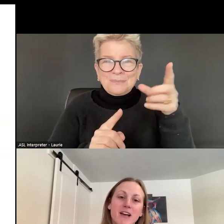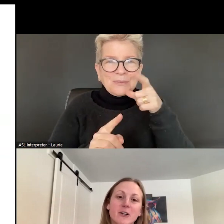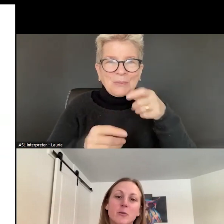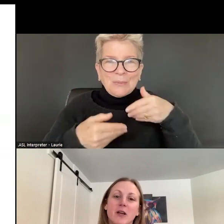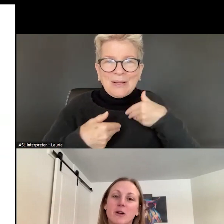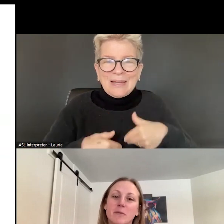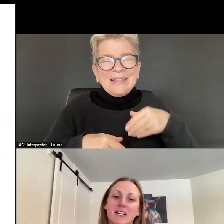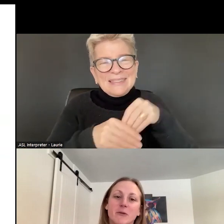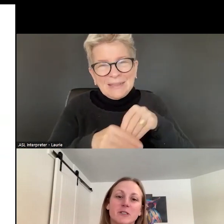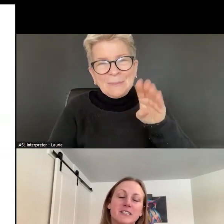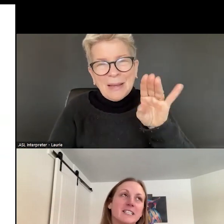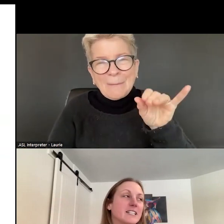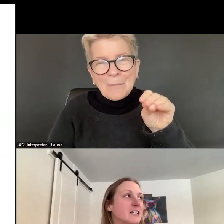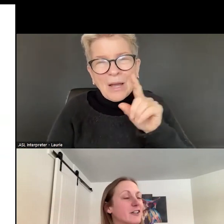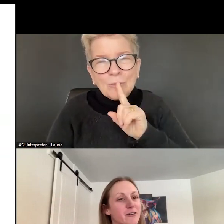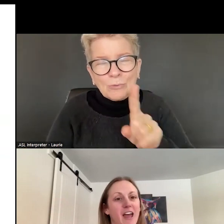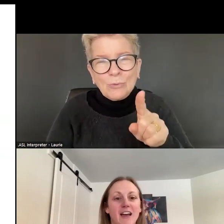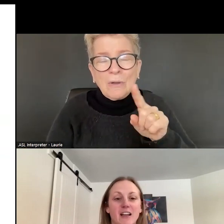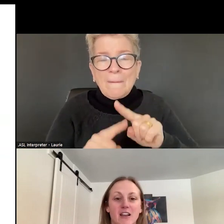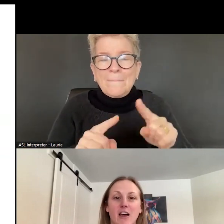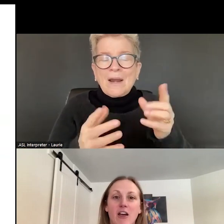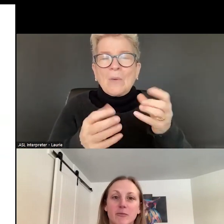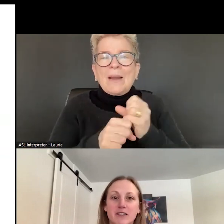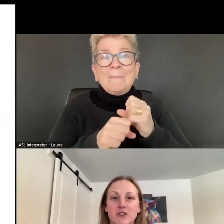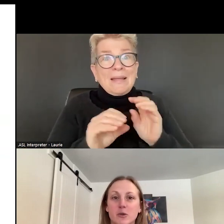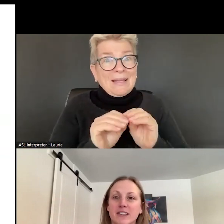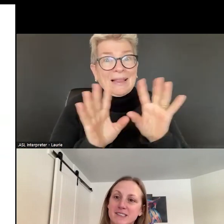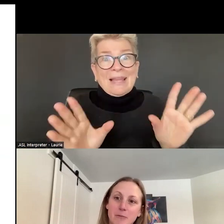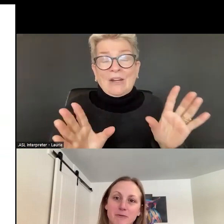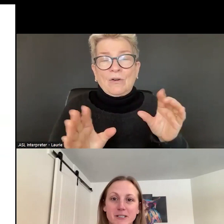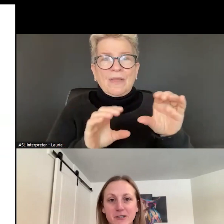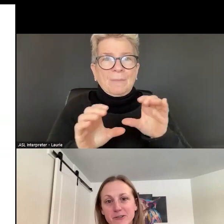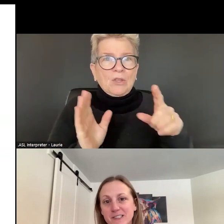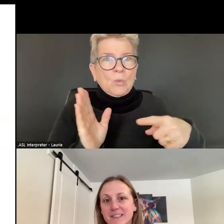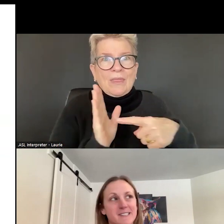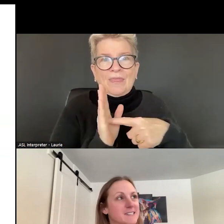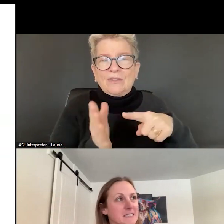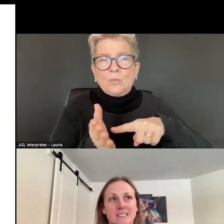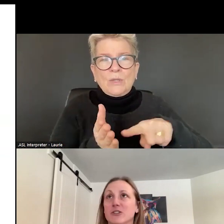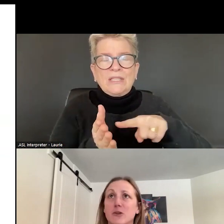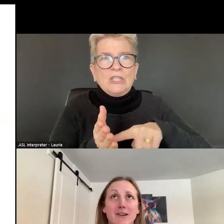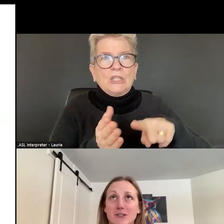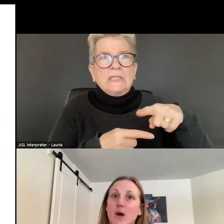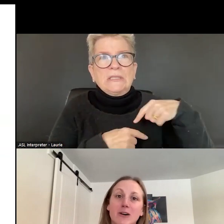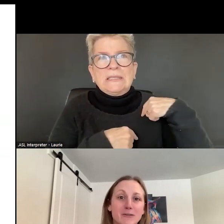bio, but I want to make it really clear that I've been doing this type of research since 2012,